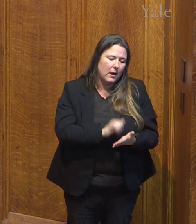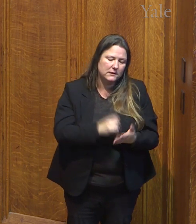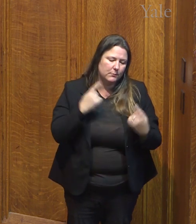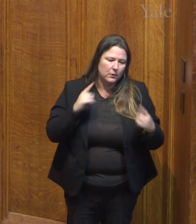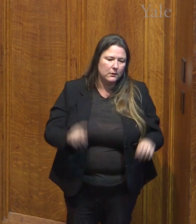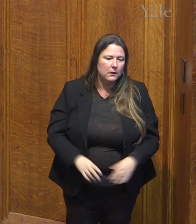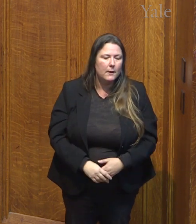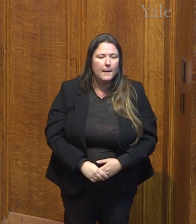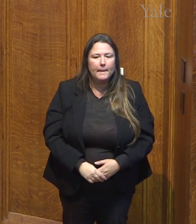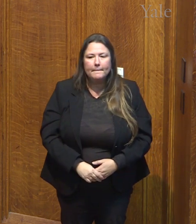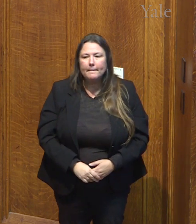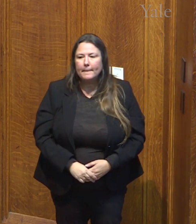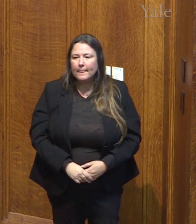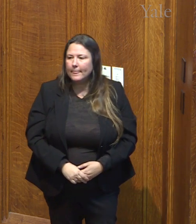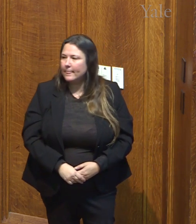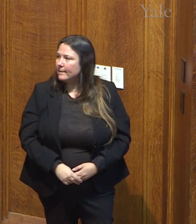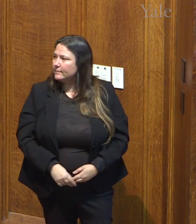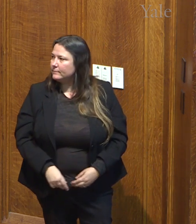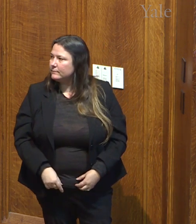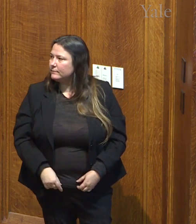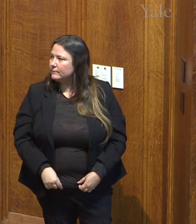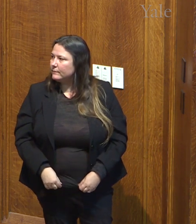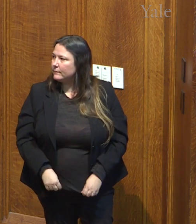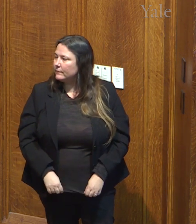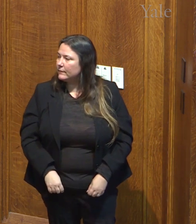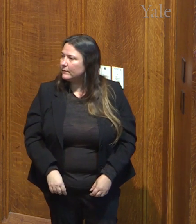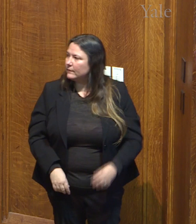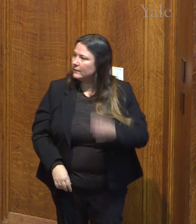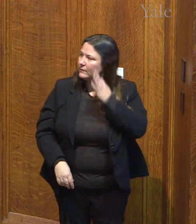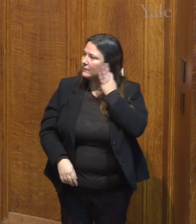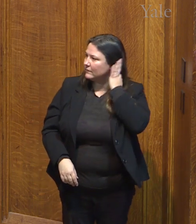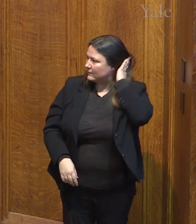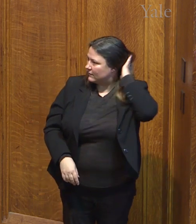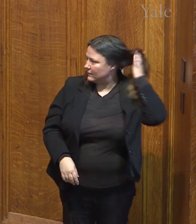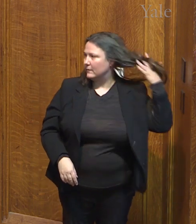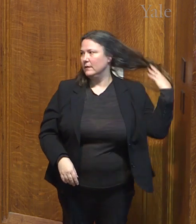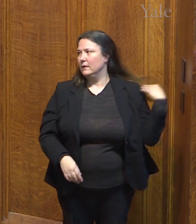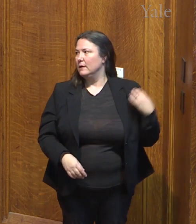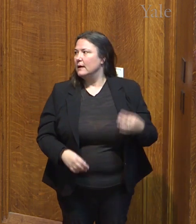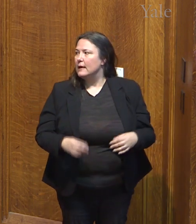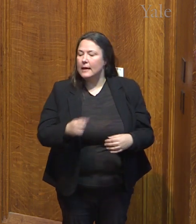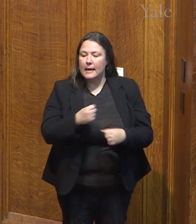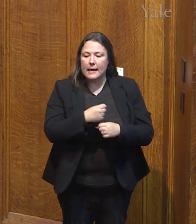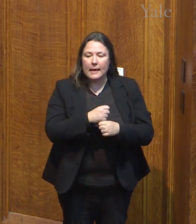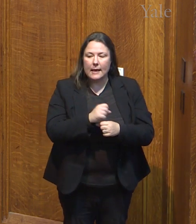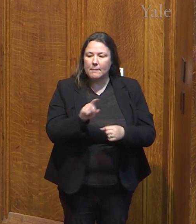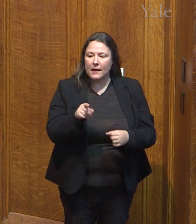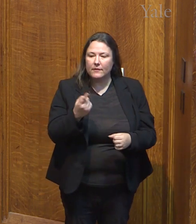Milan made so faculty... Milan made the sole faculty the students lacked